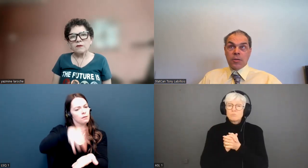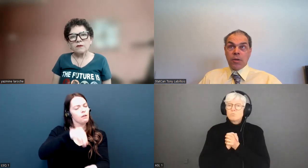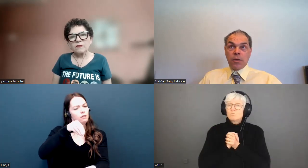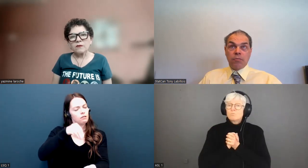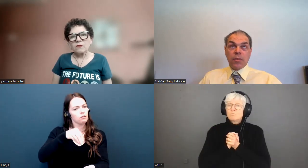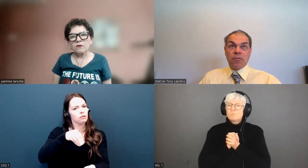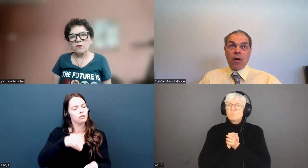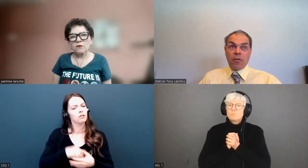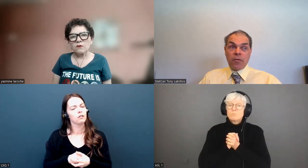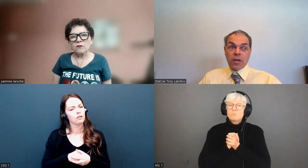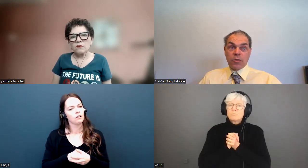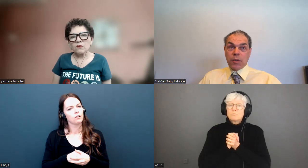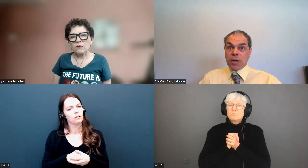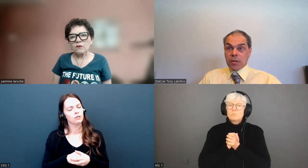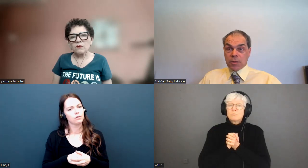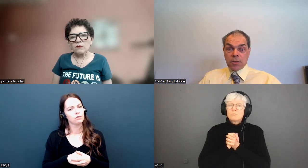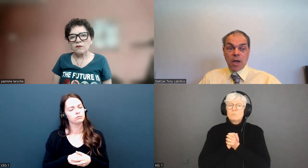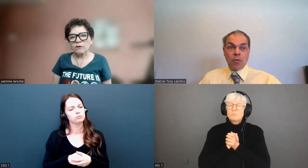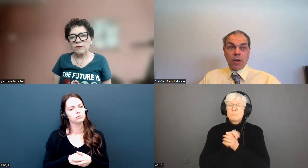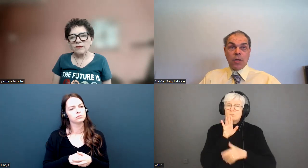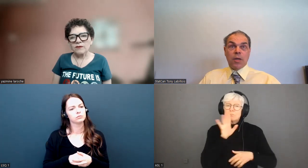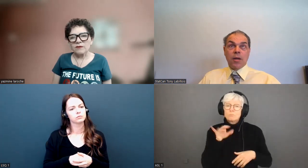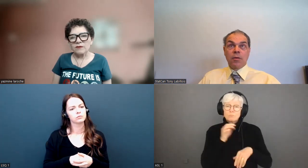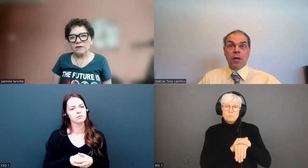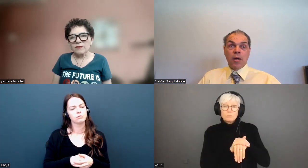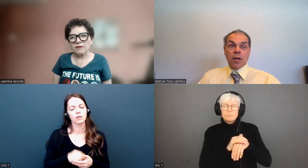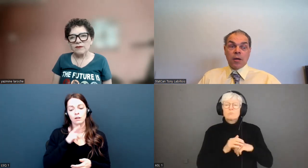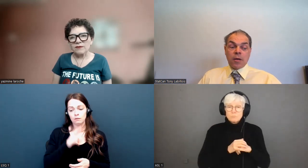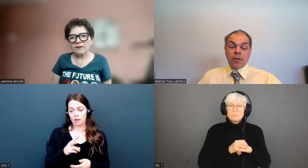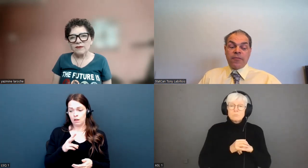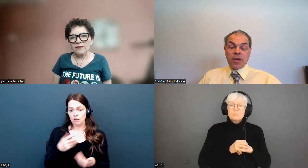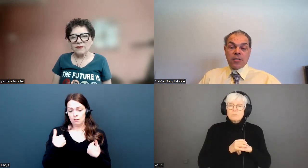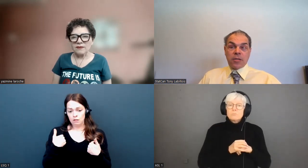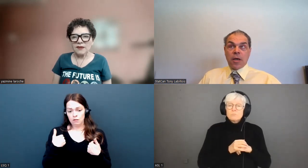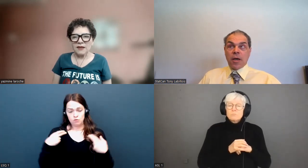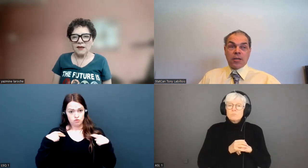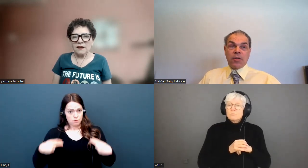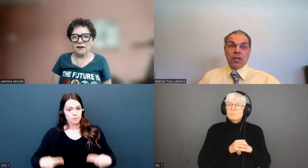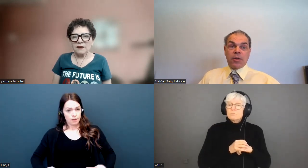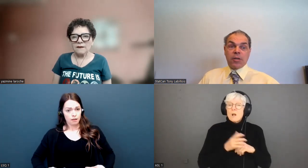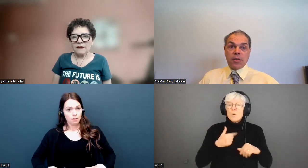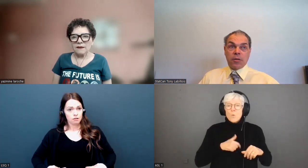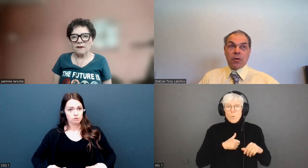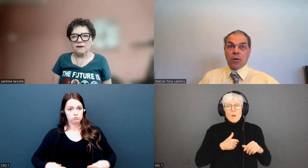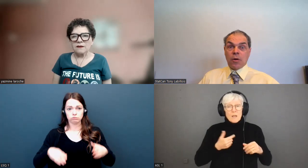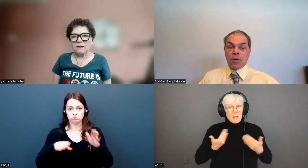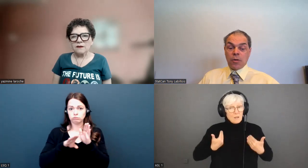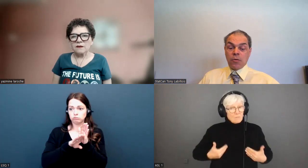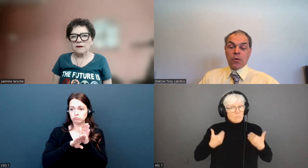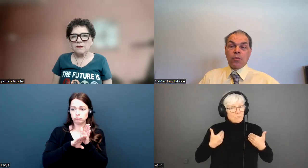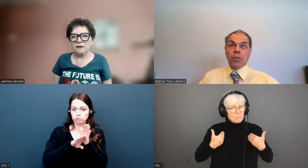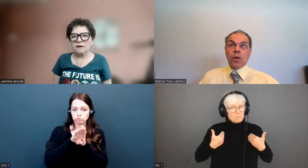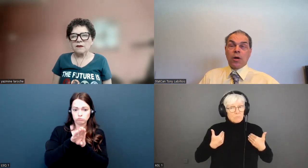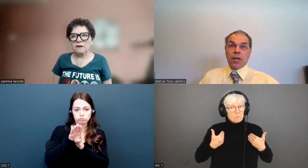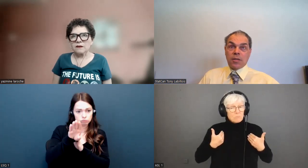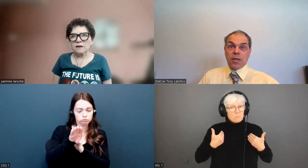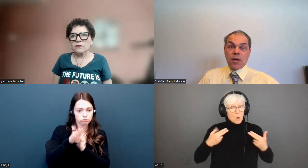as we evolve as human beings yeah we can face an activity limitation or or new context that